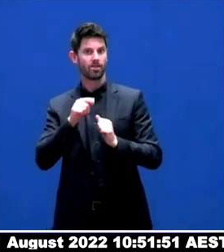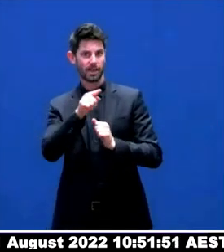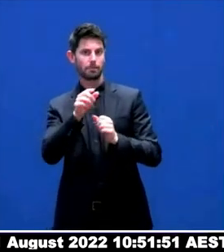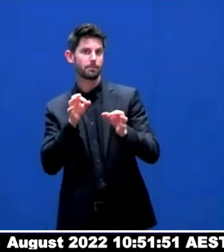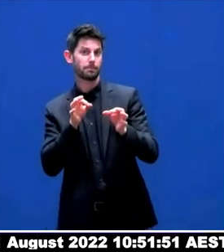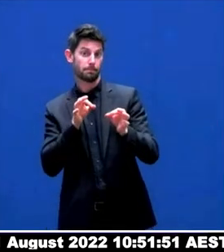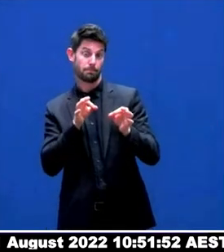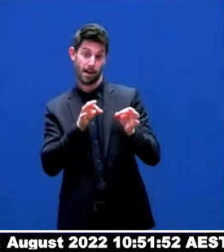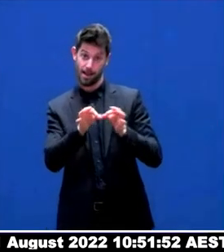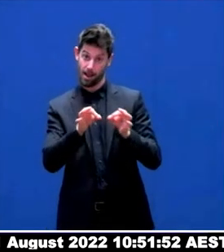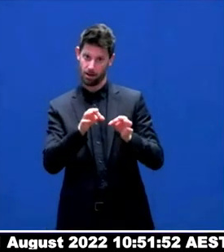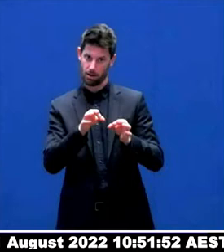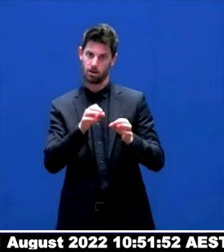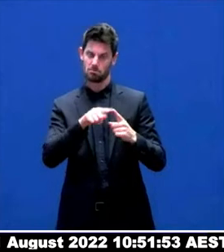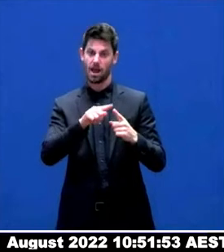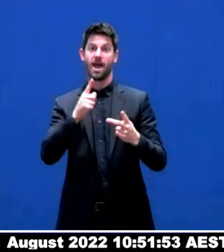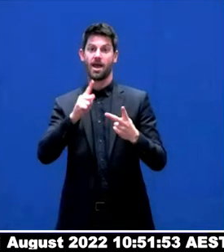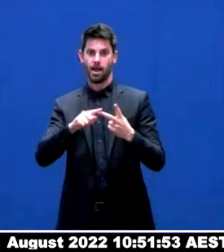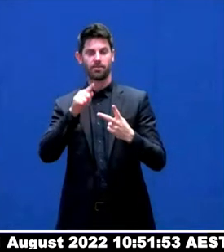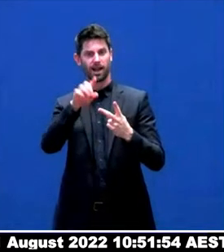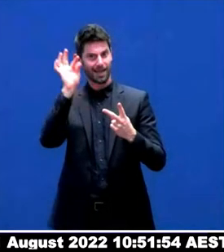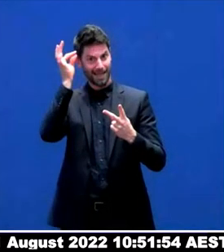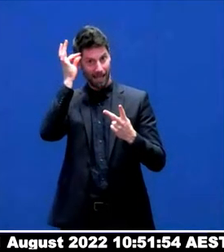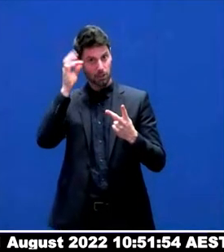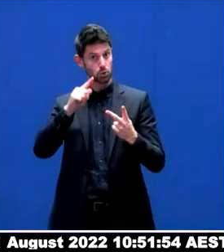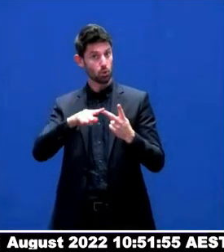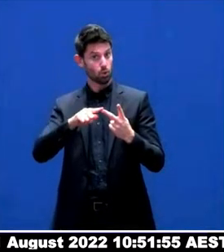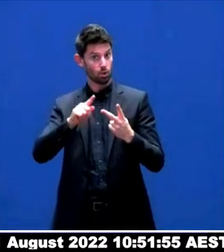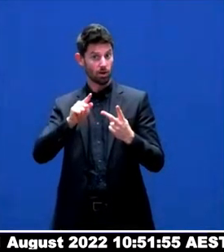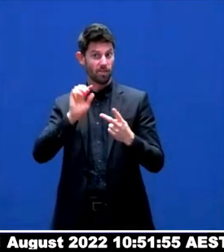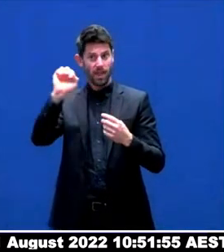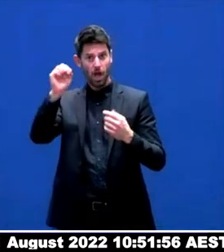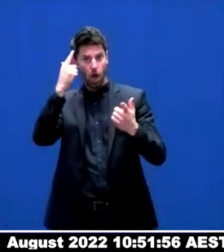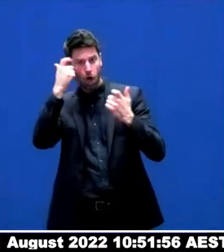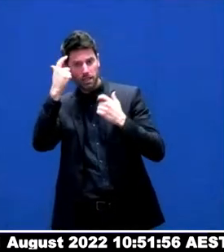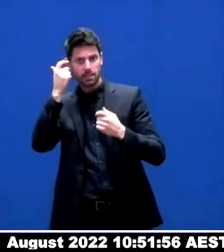also any development of the National Housing Supply and Affordability Council is